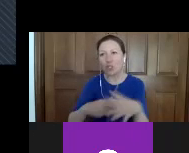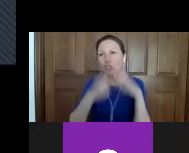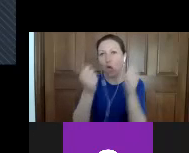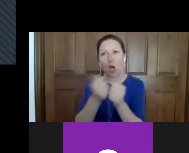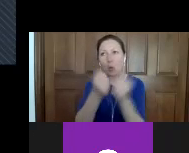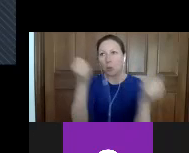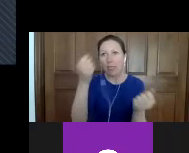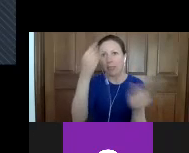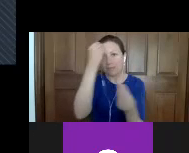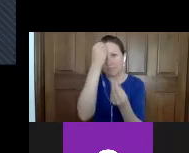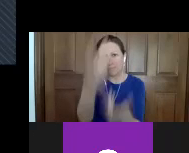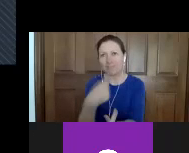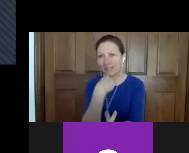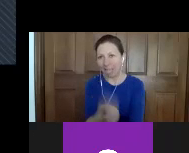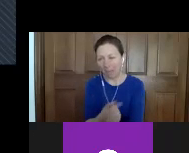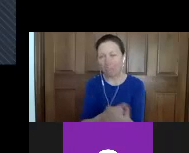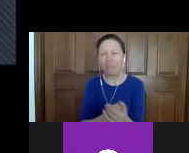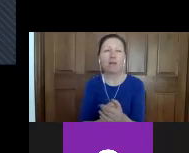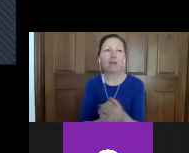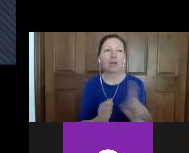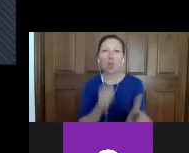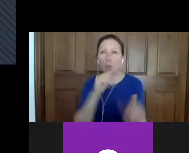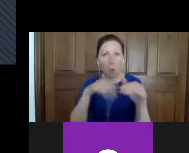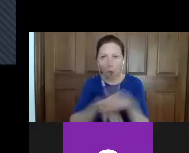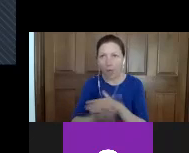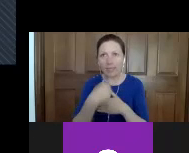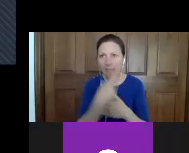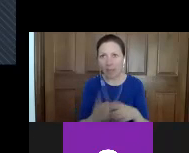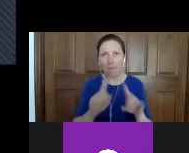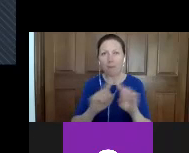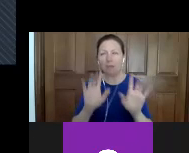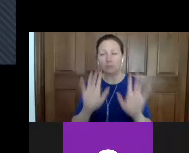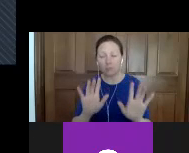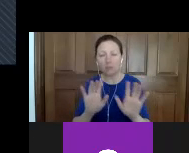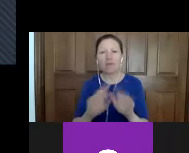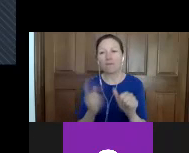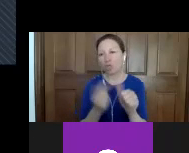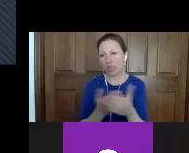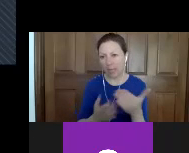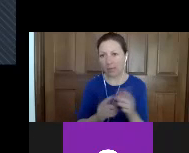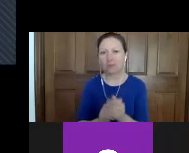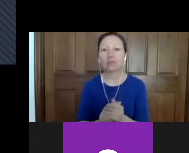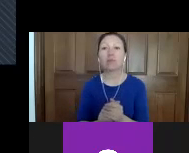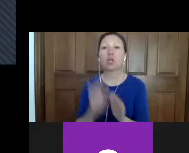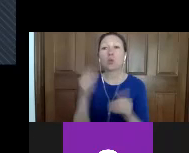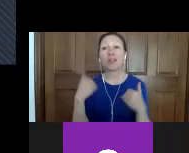blind. That there is such a thing as protected status and there can be a flag to employers.